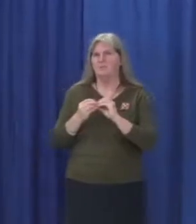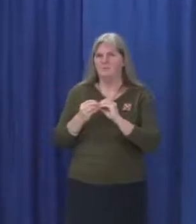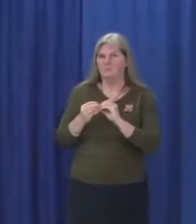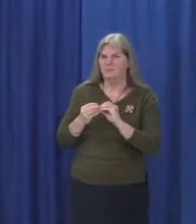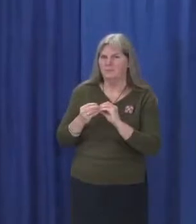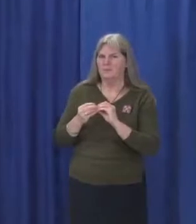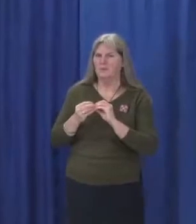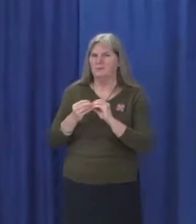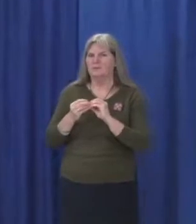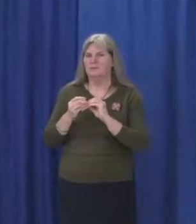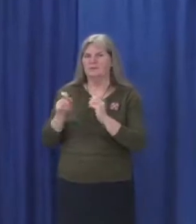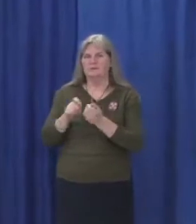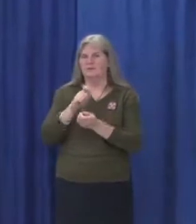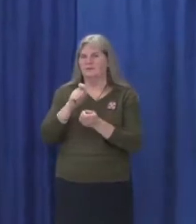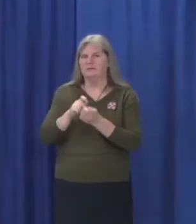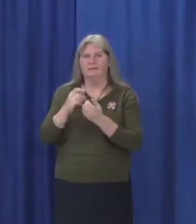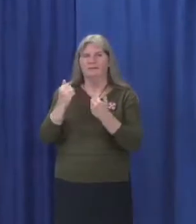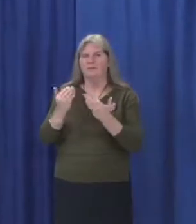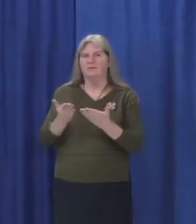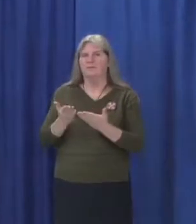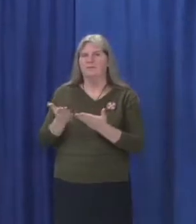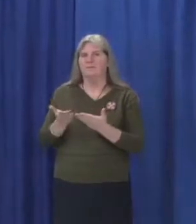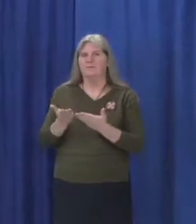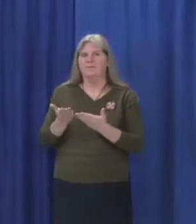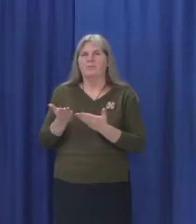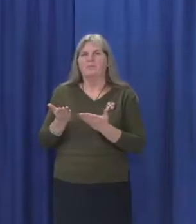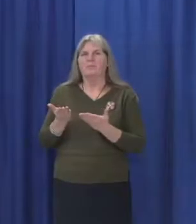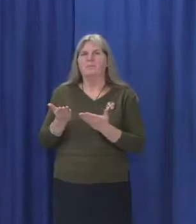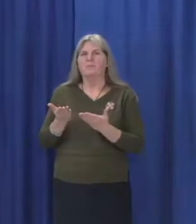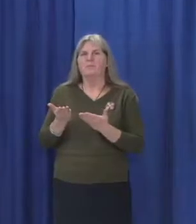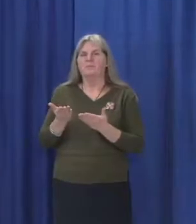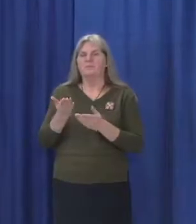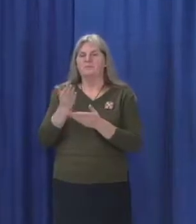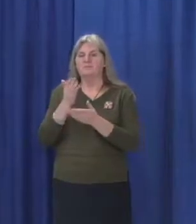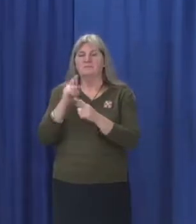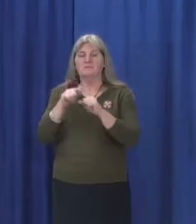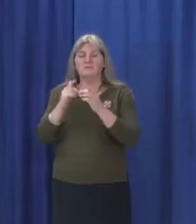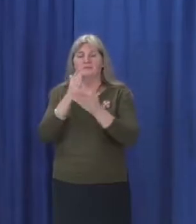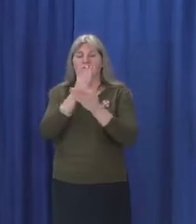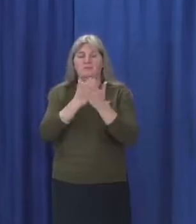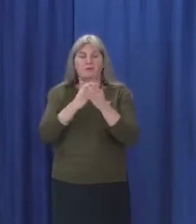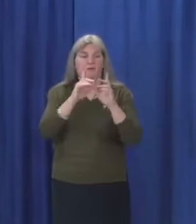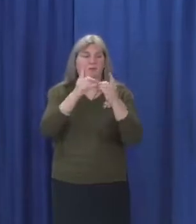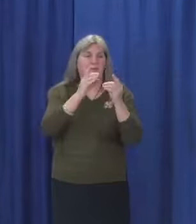far as the breakdown but I haven't seen a complete breakdown based upon different